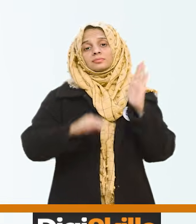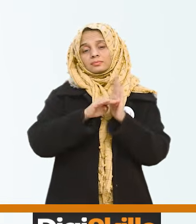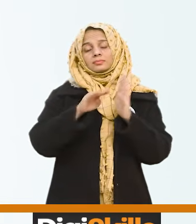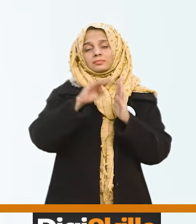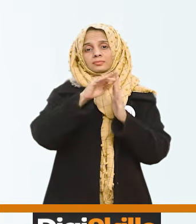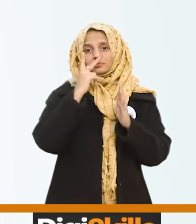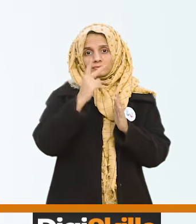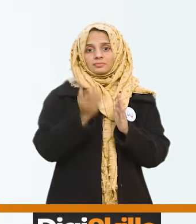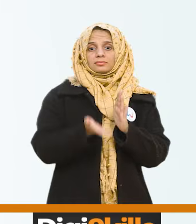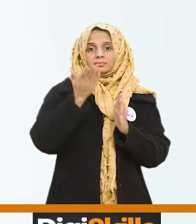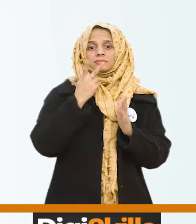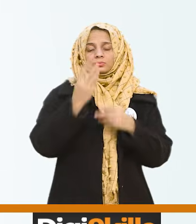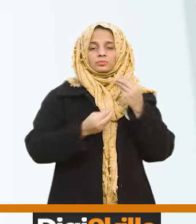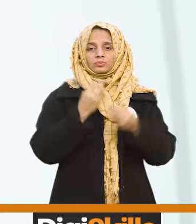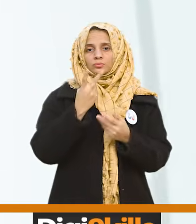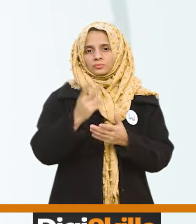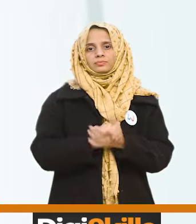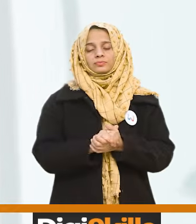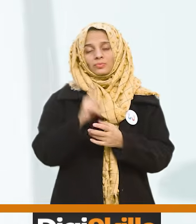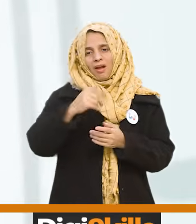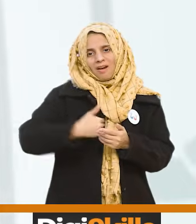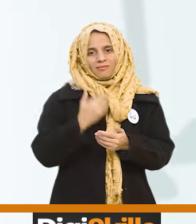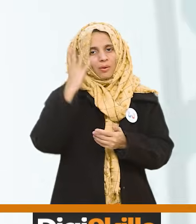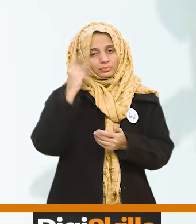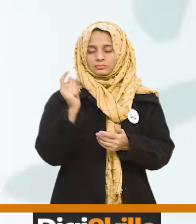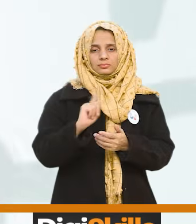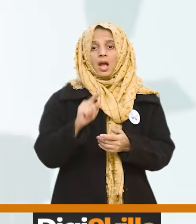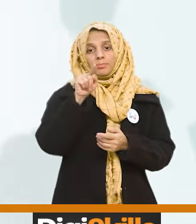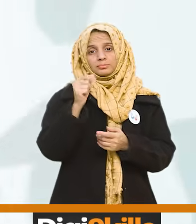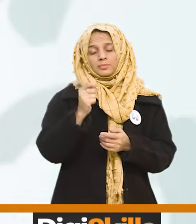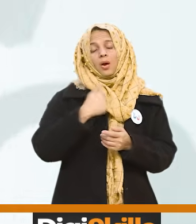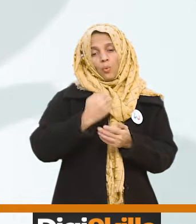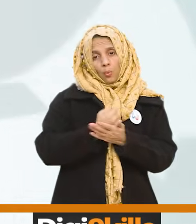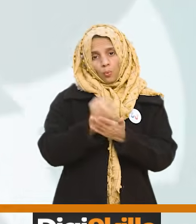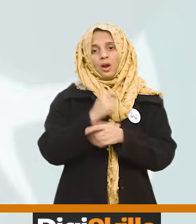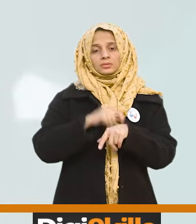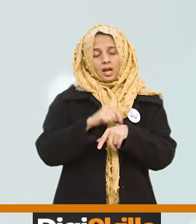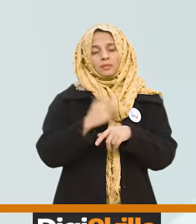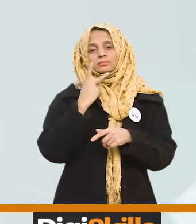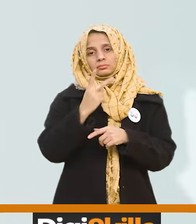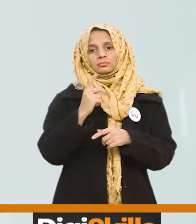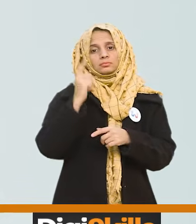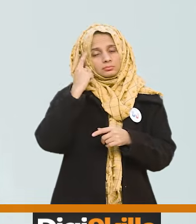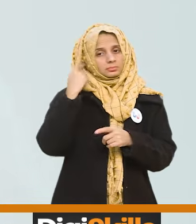they give you the ability to create milestones. So please do not overlook that, it is your money, your hard work, and your time.